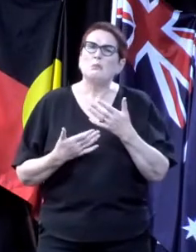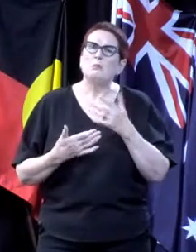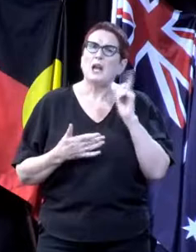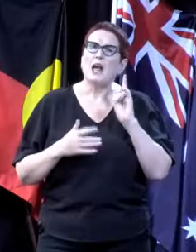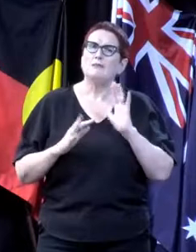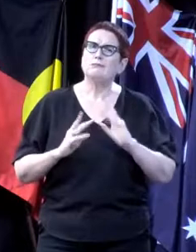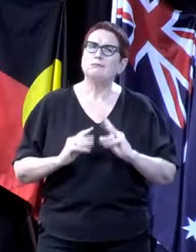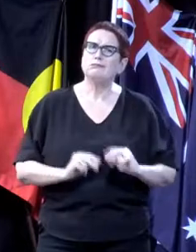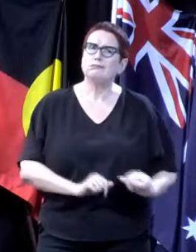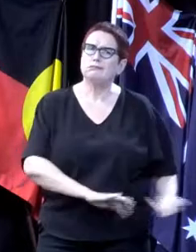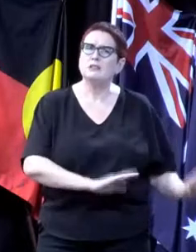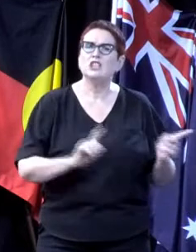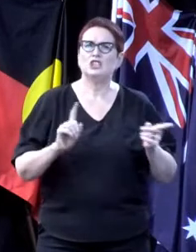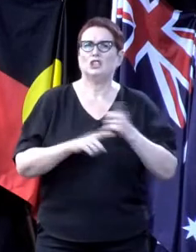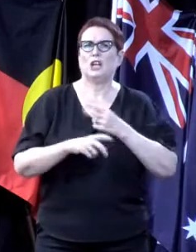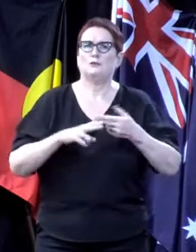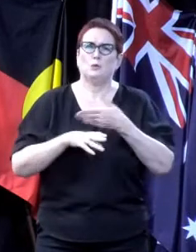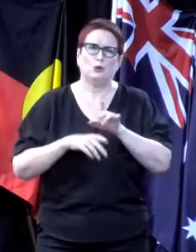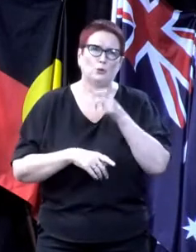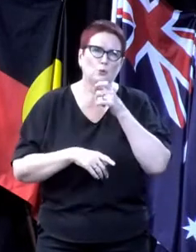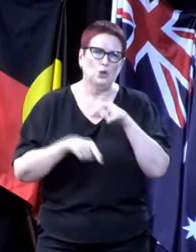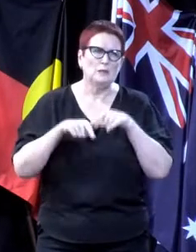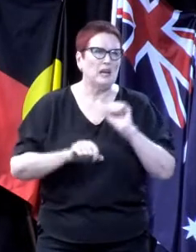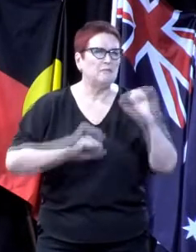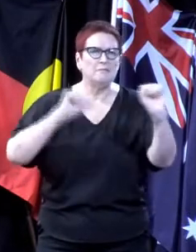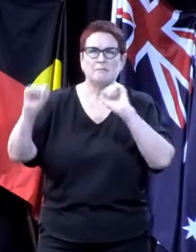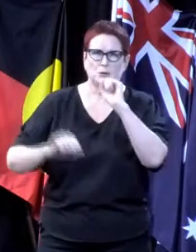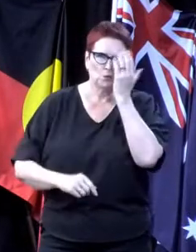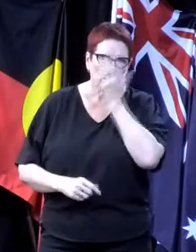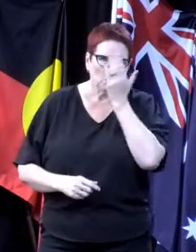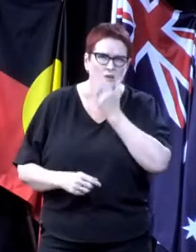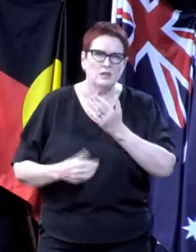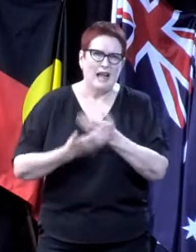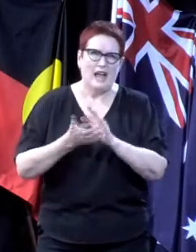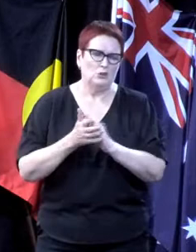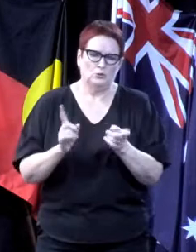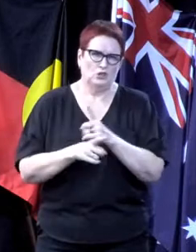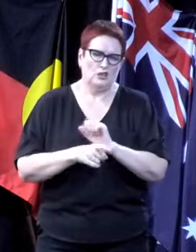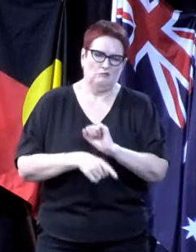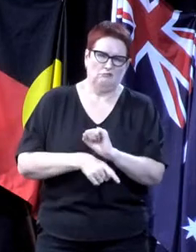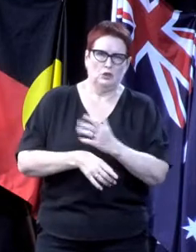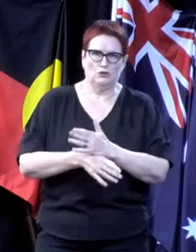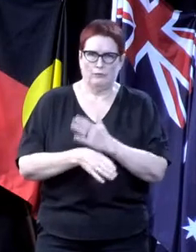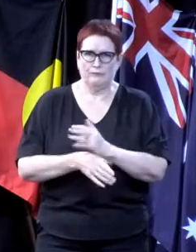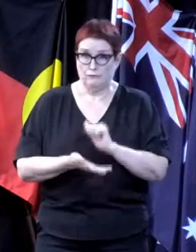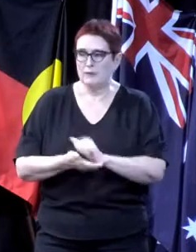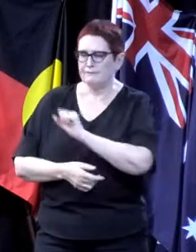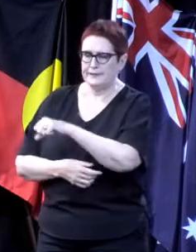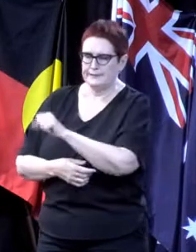depending upon how people choose within a particular school to reframe that position. Is that right? Yes.